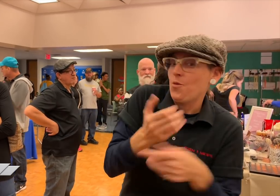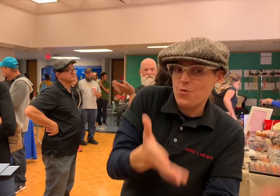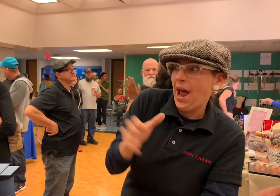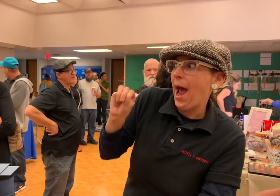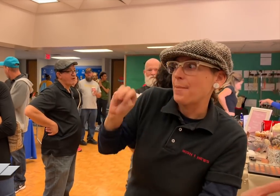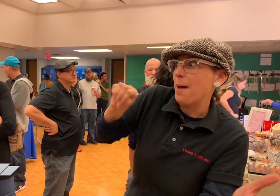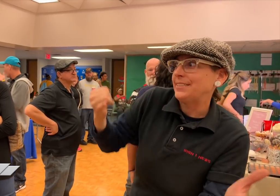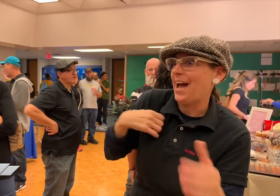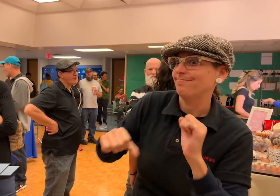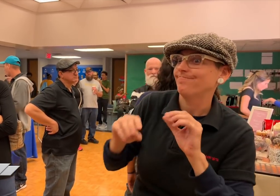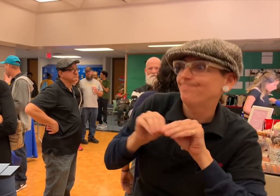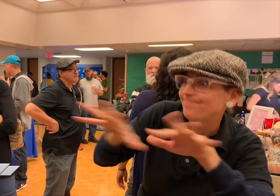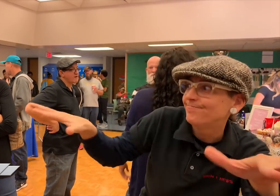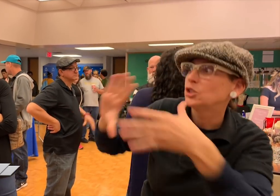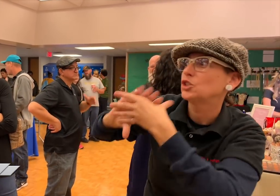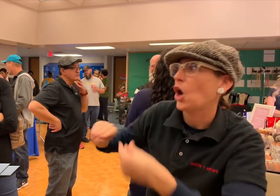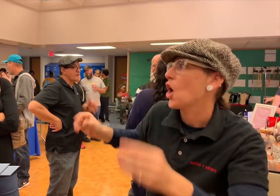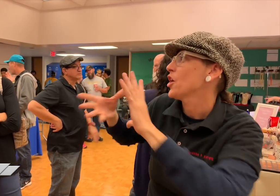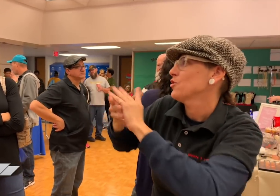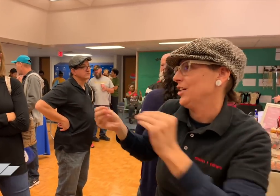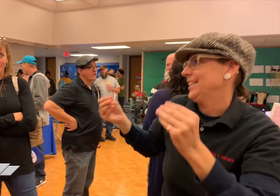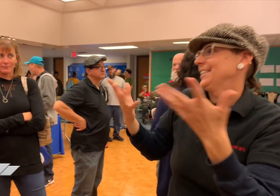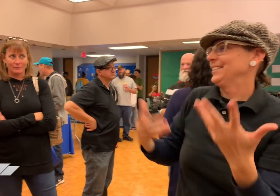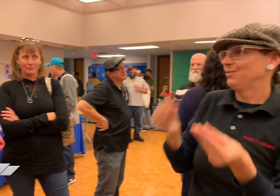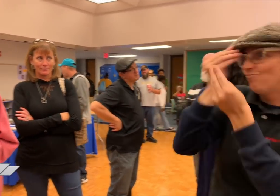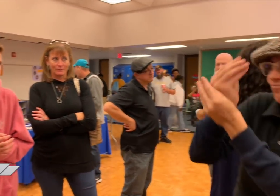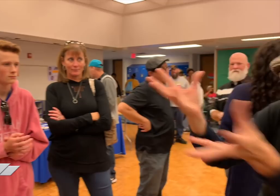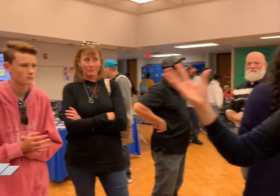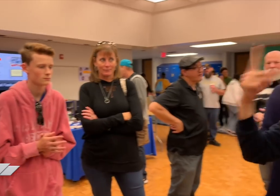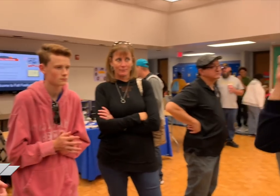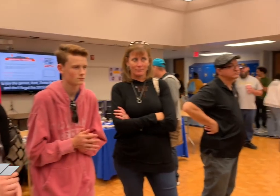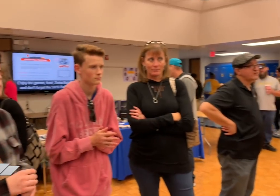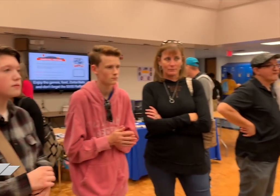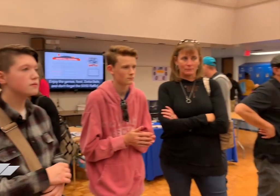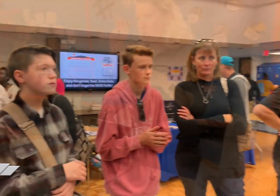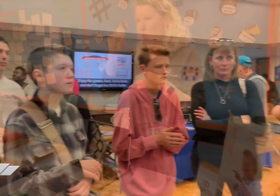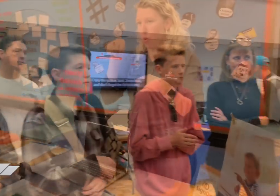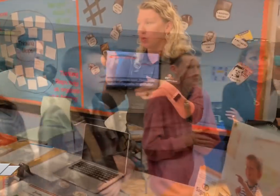On the professional side, I'm an MMJ, sharing new stories.